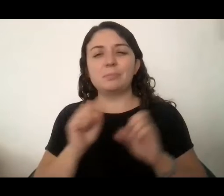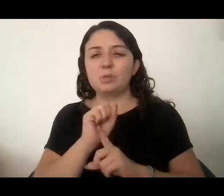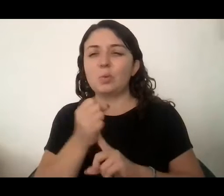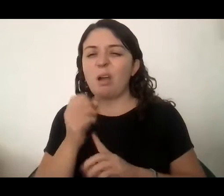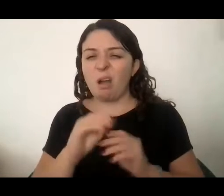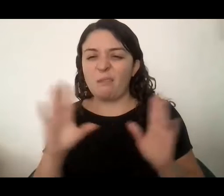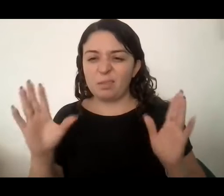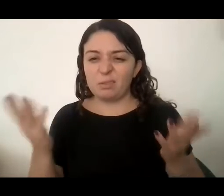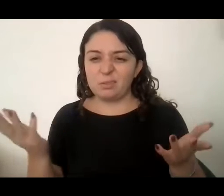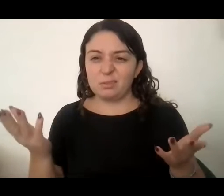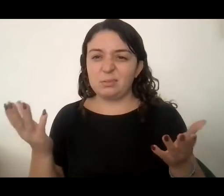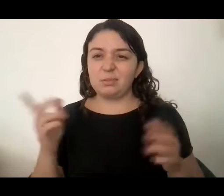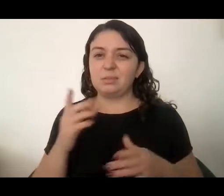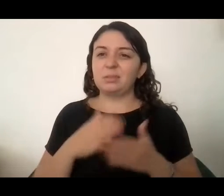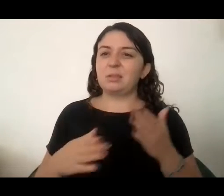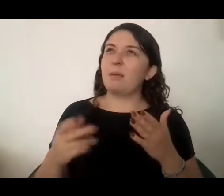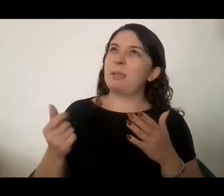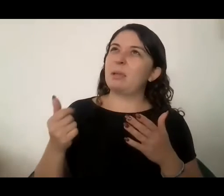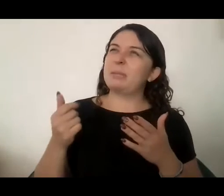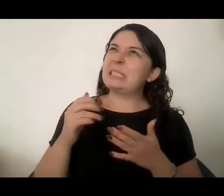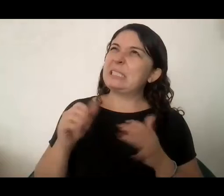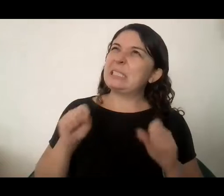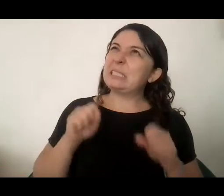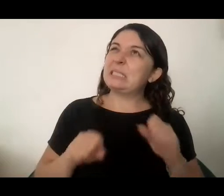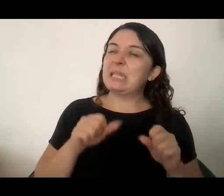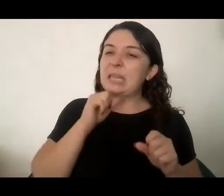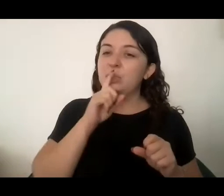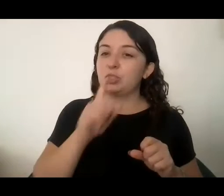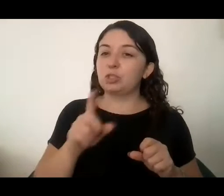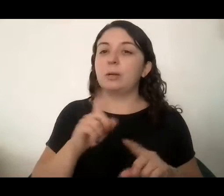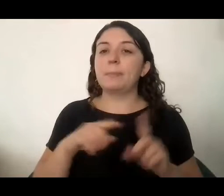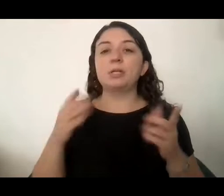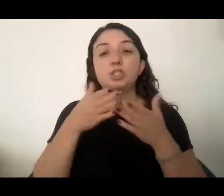cut. Some are a little fuzzy. But sort of the general rule of thumb is once you have actually